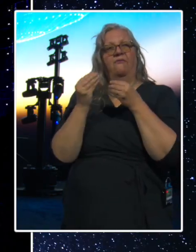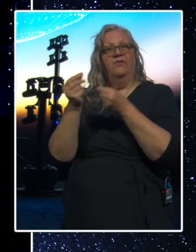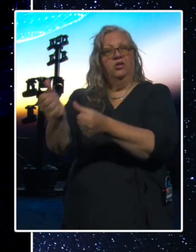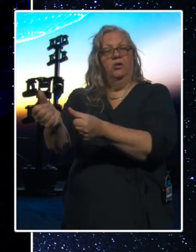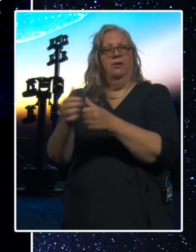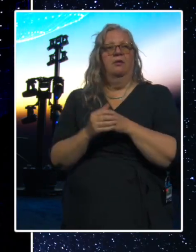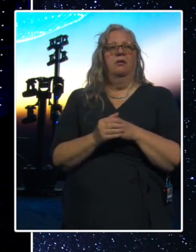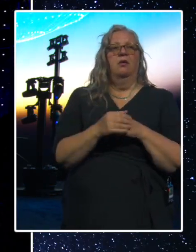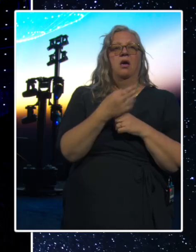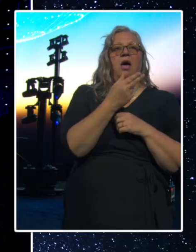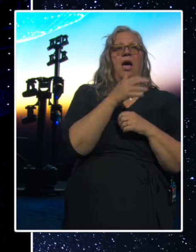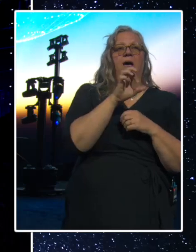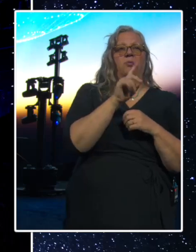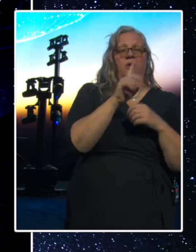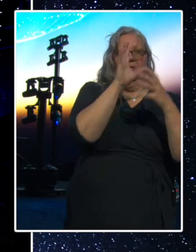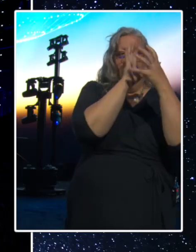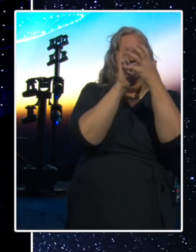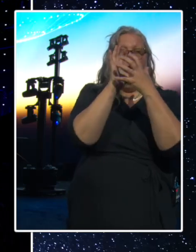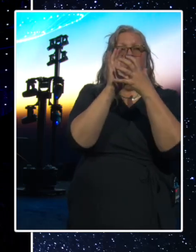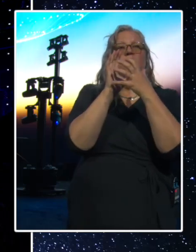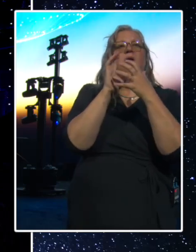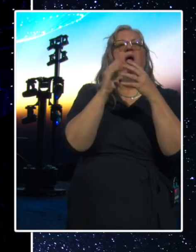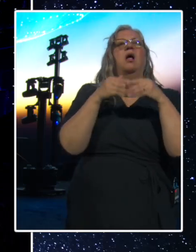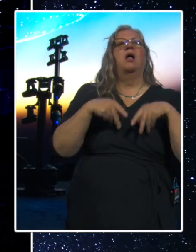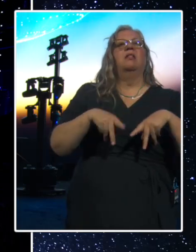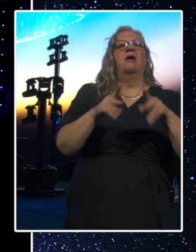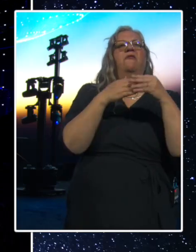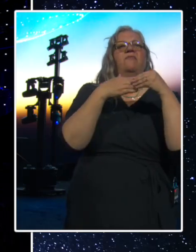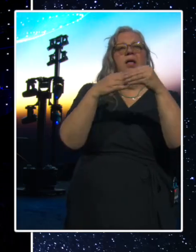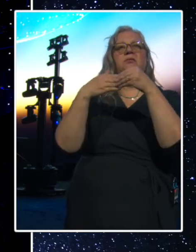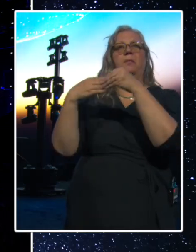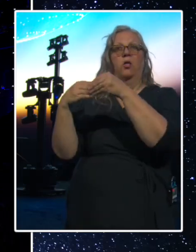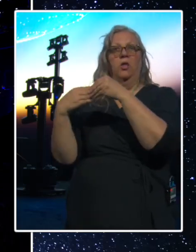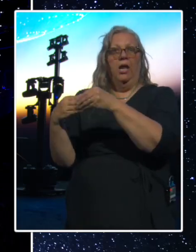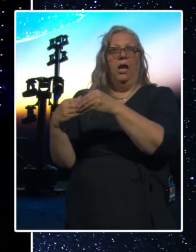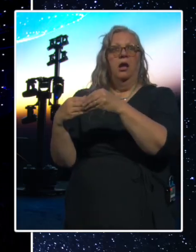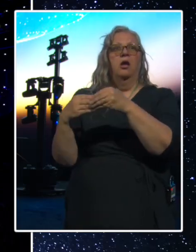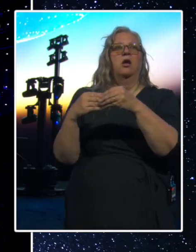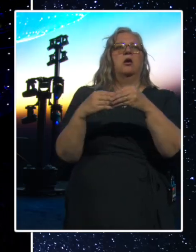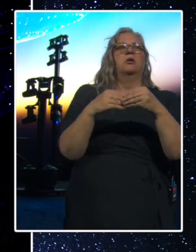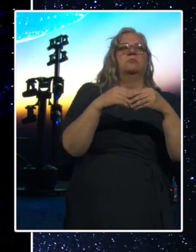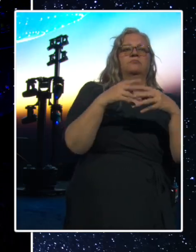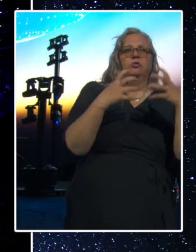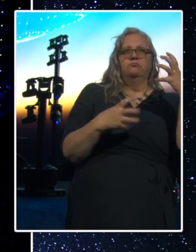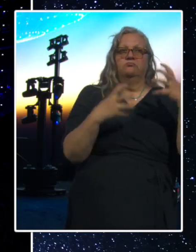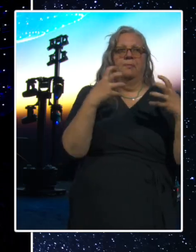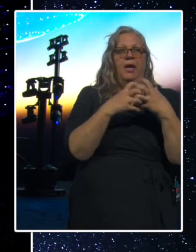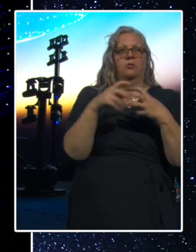HyperCloud gives you the flexibility to run workloads where it makes the most sense.